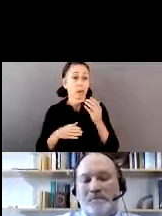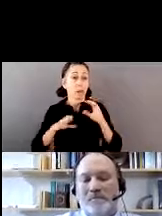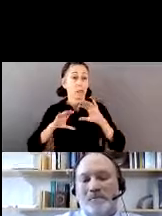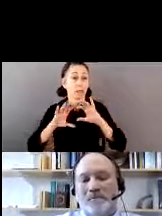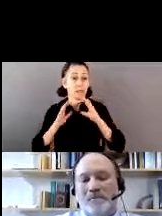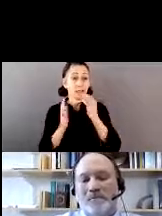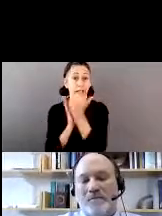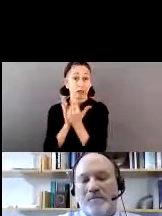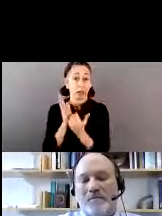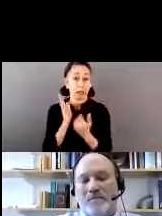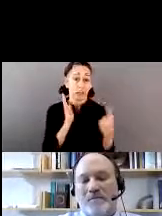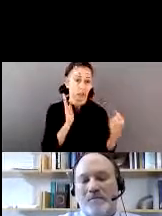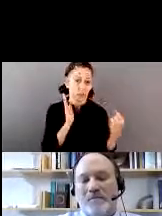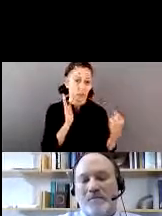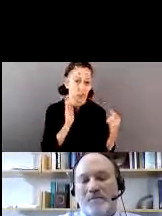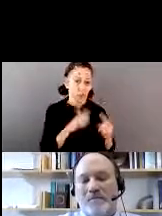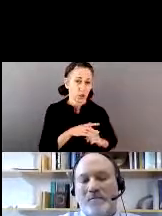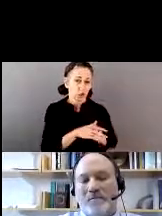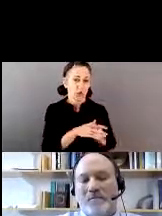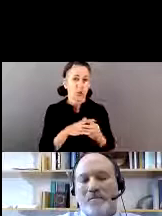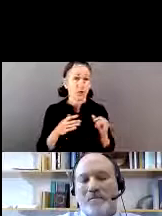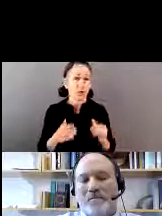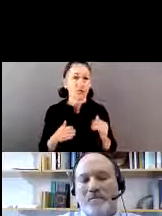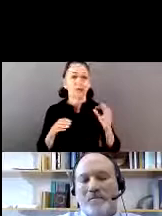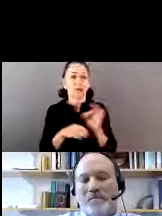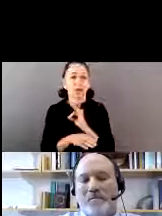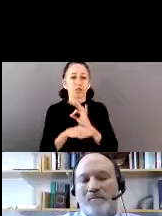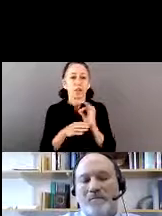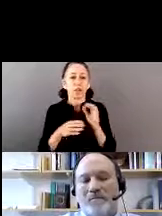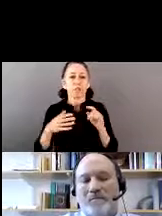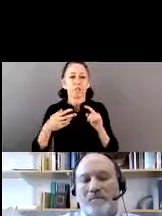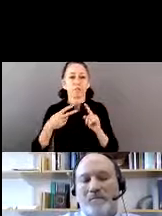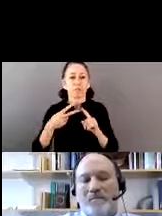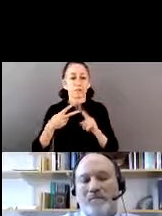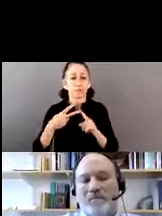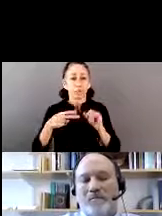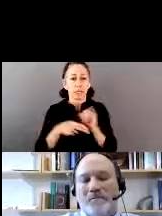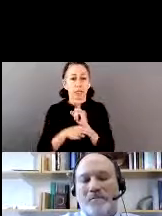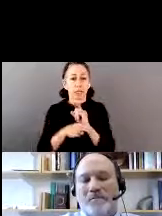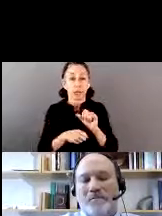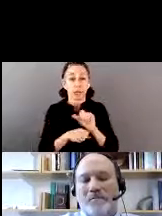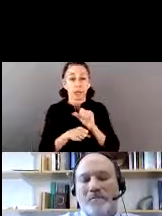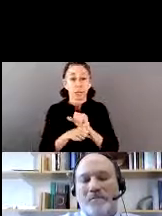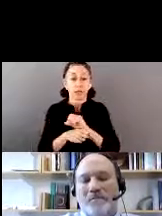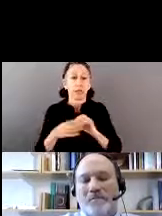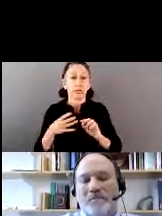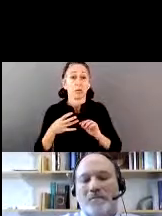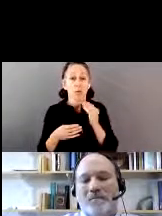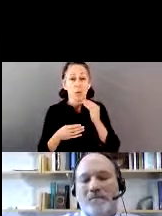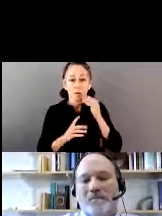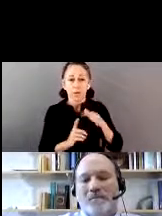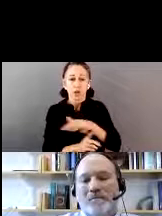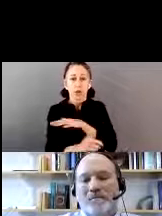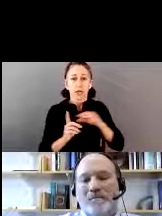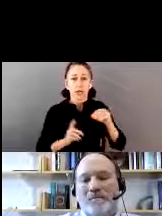one-year estimate. But we have calculated all those estimates using the PUMS data files this year, so you can expect that the estimates are based on an edited sample. Though we do not have any brand new section in the compendium this year, these are some of our newer